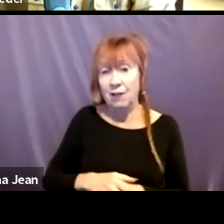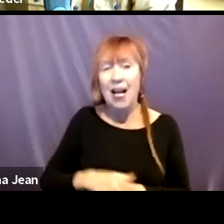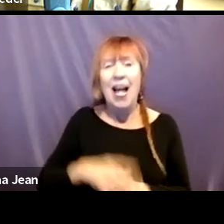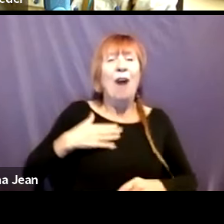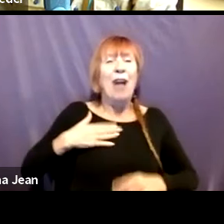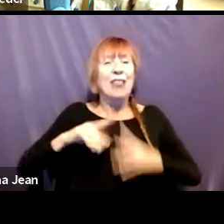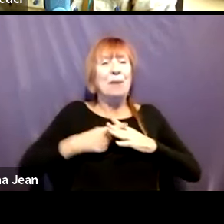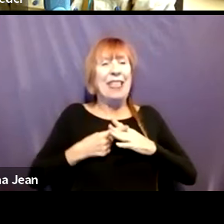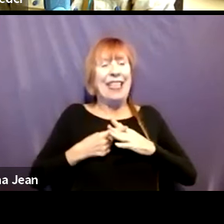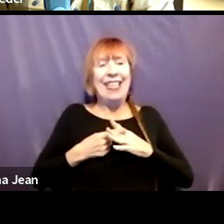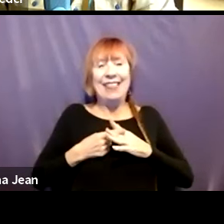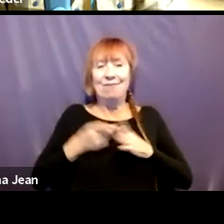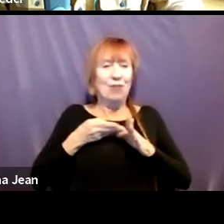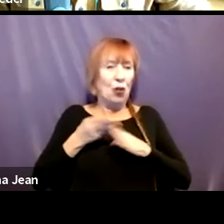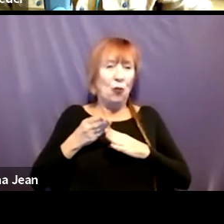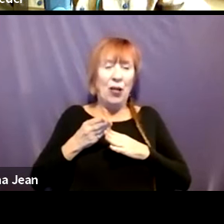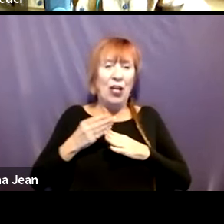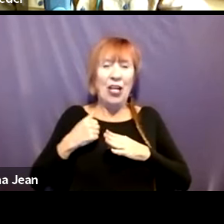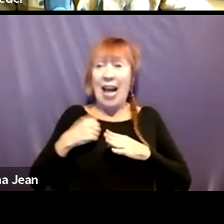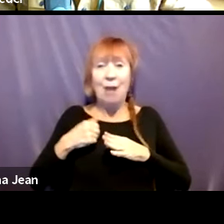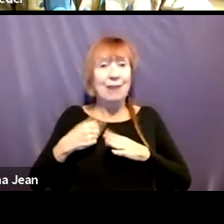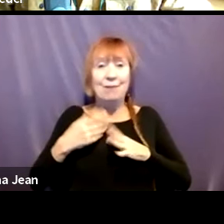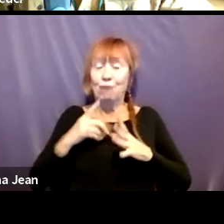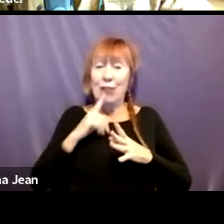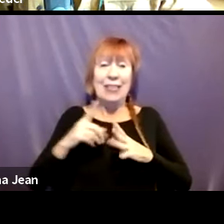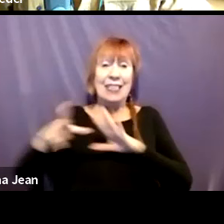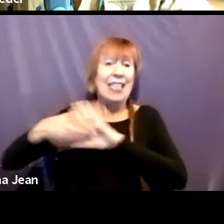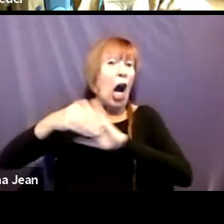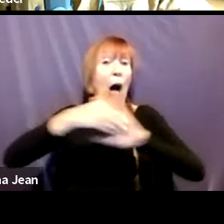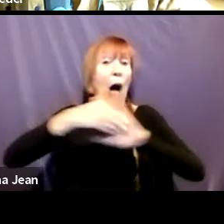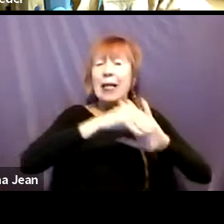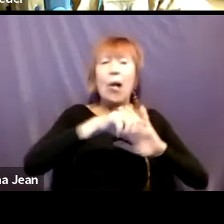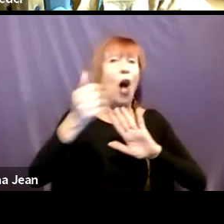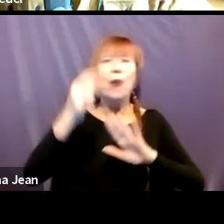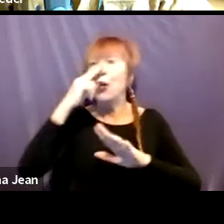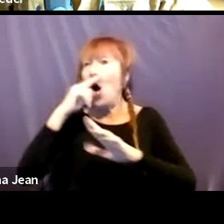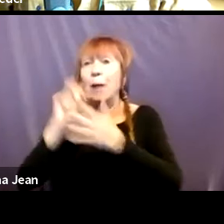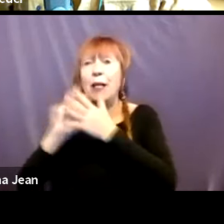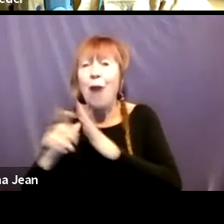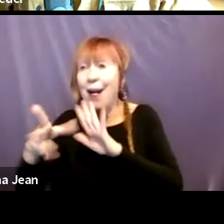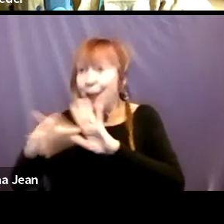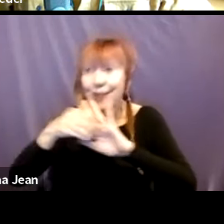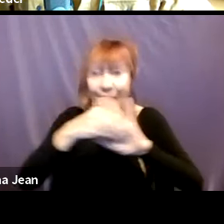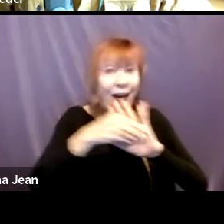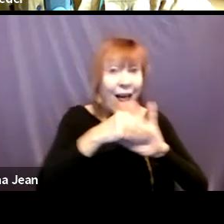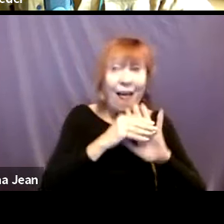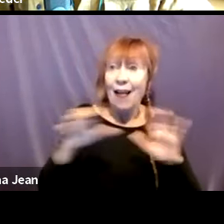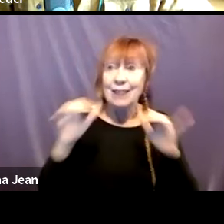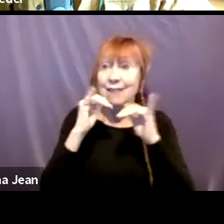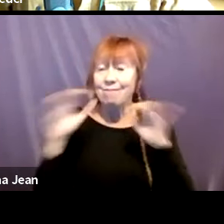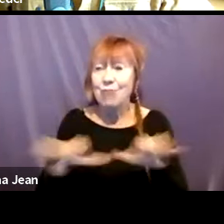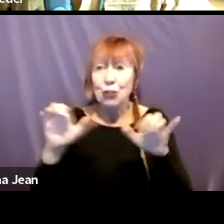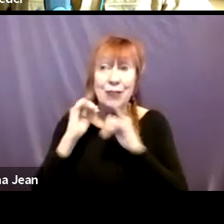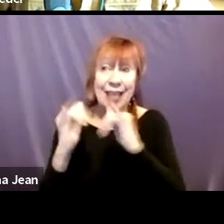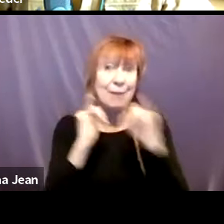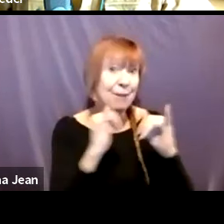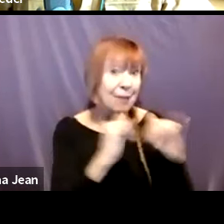when I was really just kinda mimicking what other comedy writers did, I sort of just did the usual